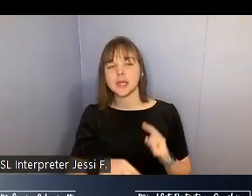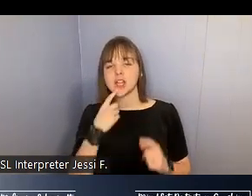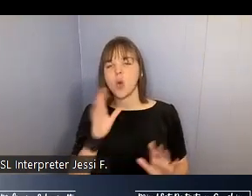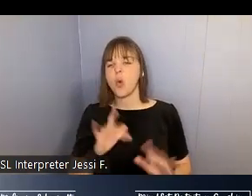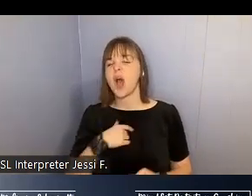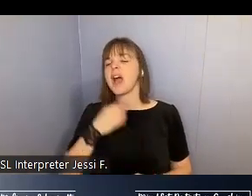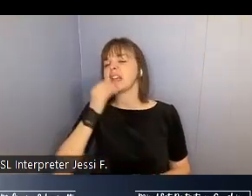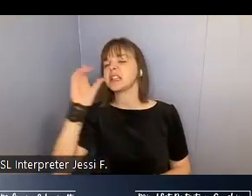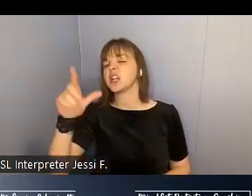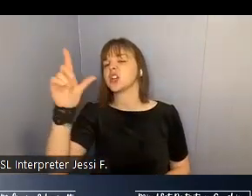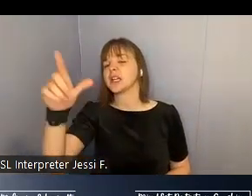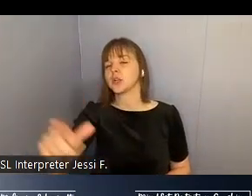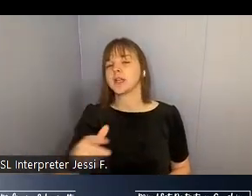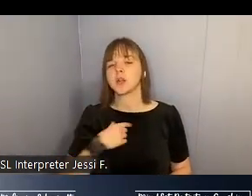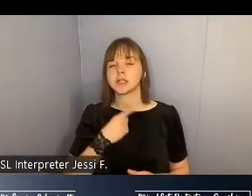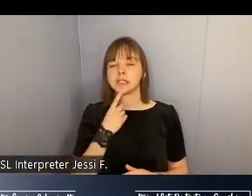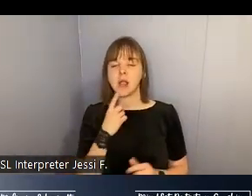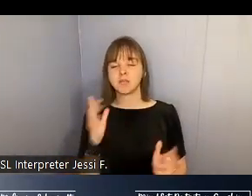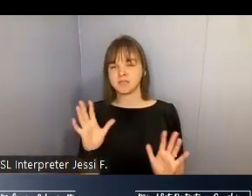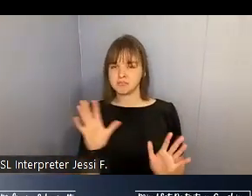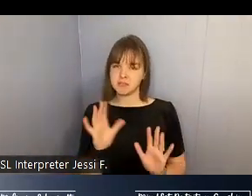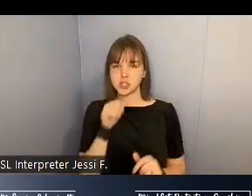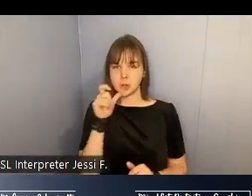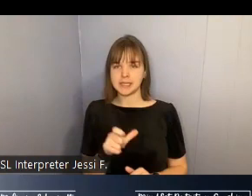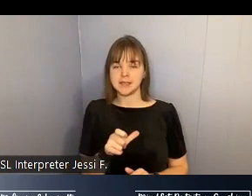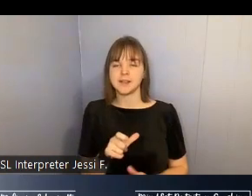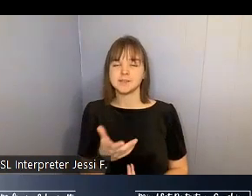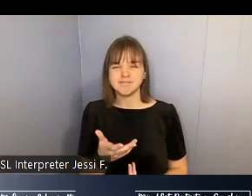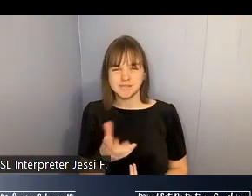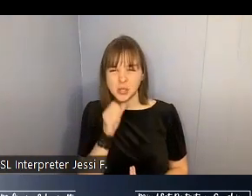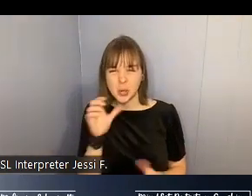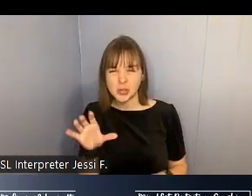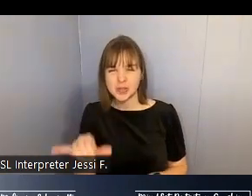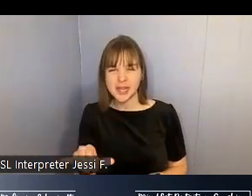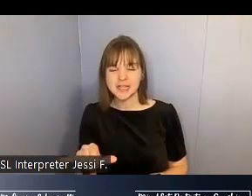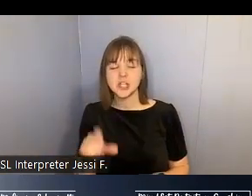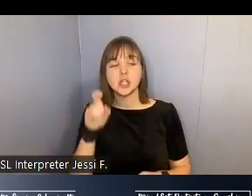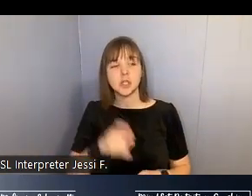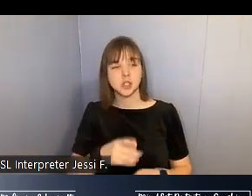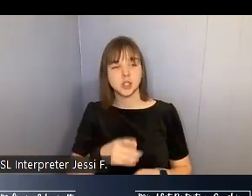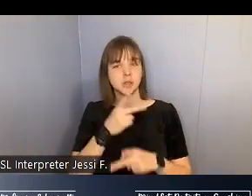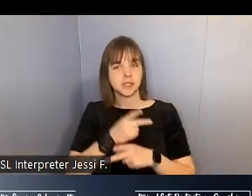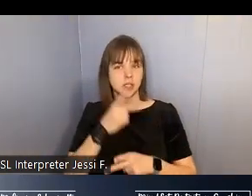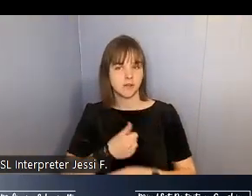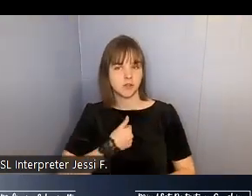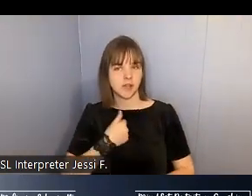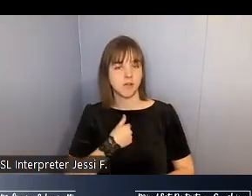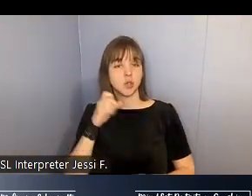So if your goal is wellness and nutrition improvements, we have to build time in to fuel, and nourish, and eat.